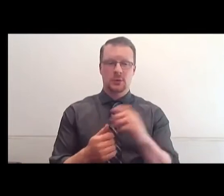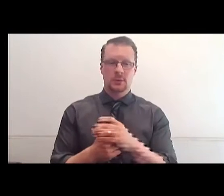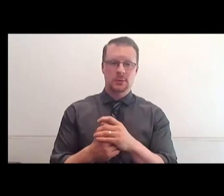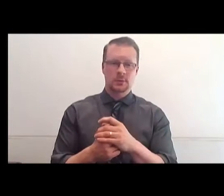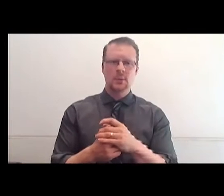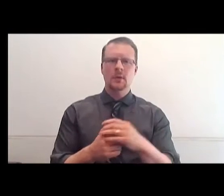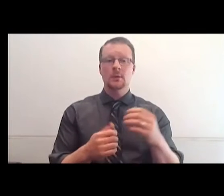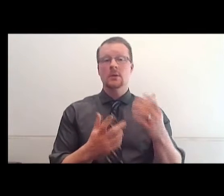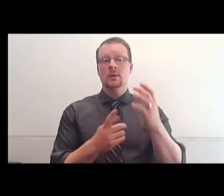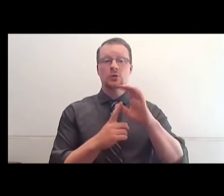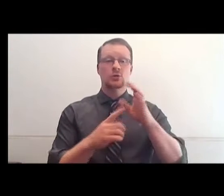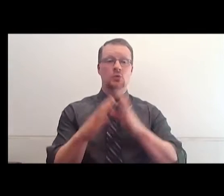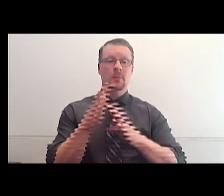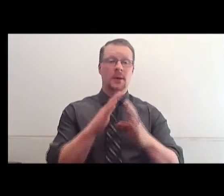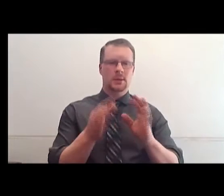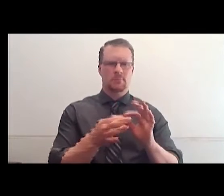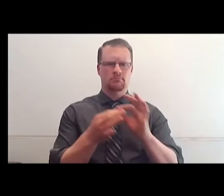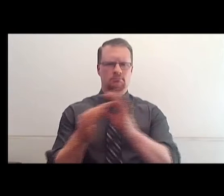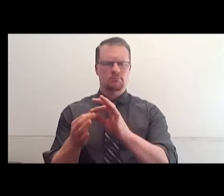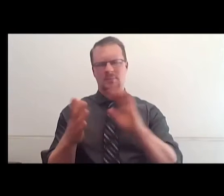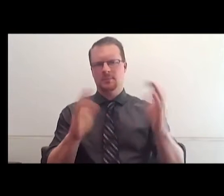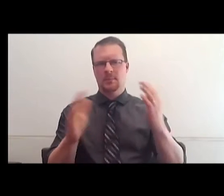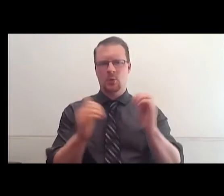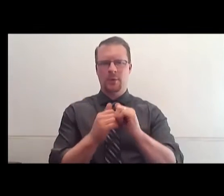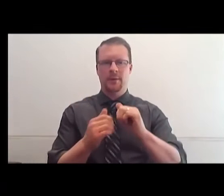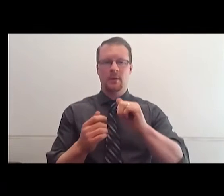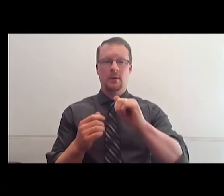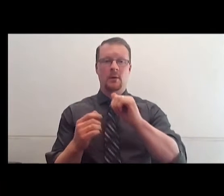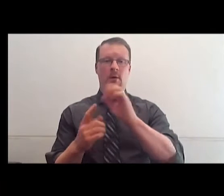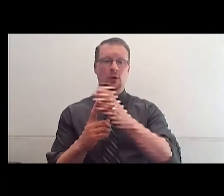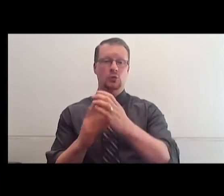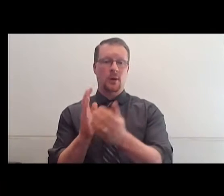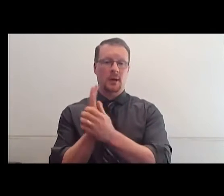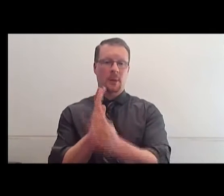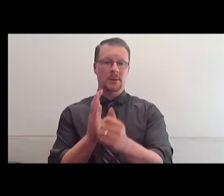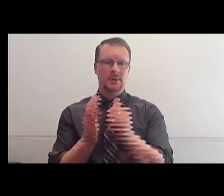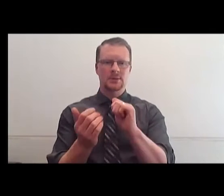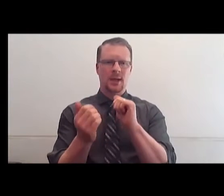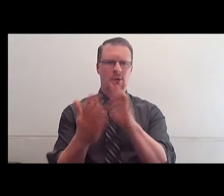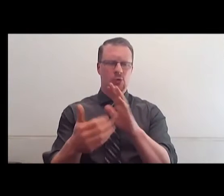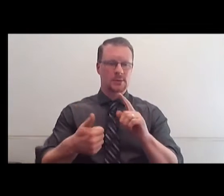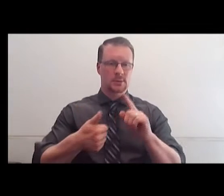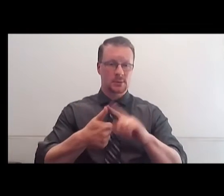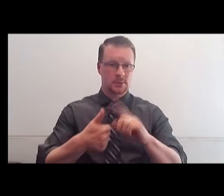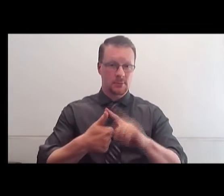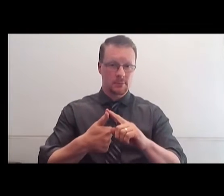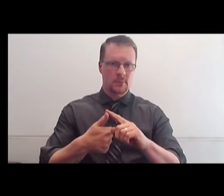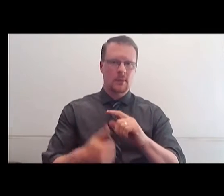So my first poll question is this, "In terms of cultural humility,